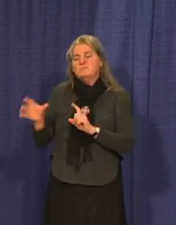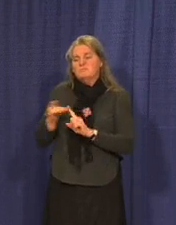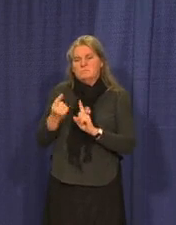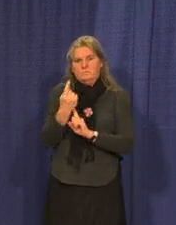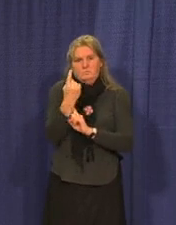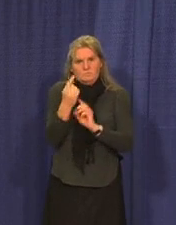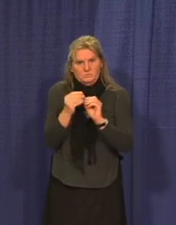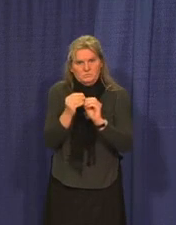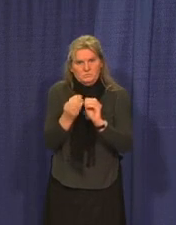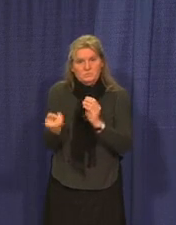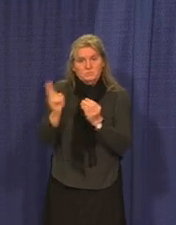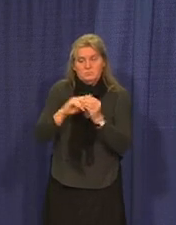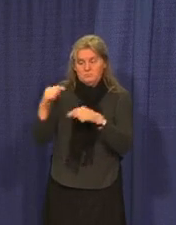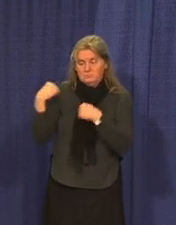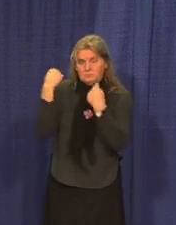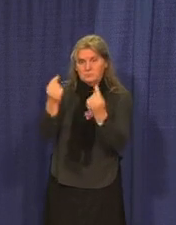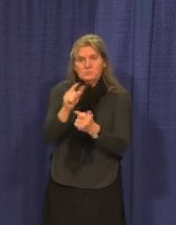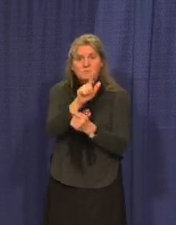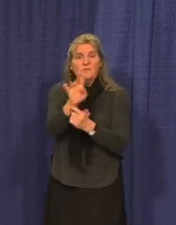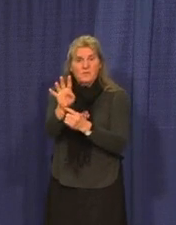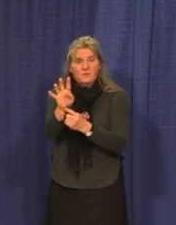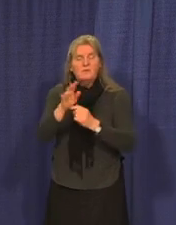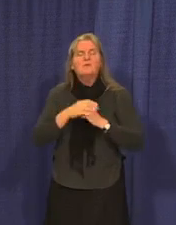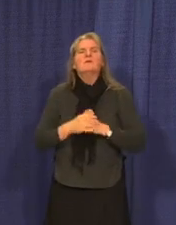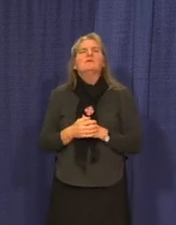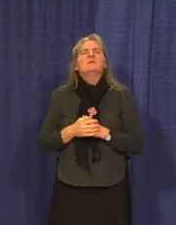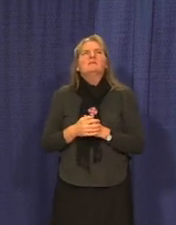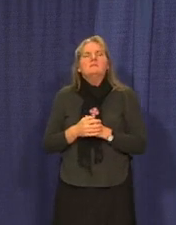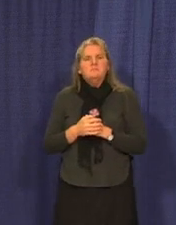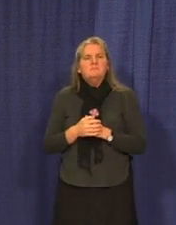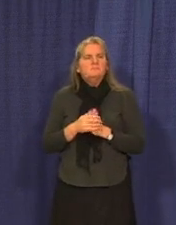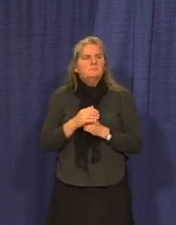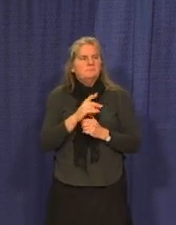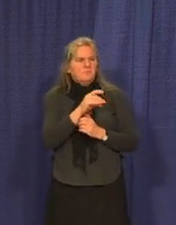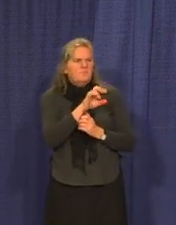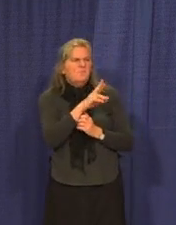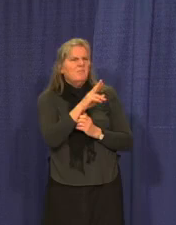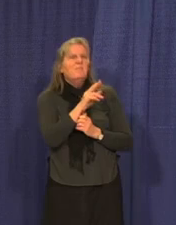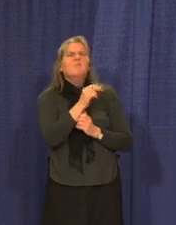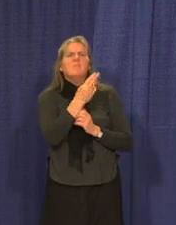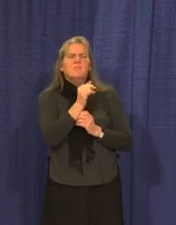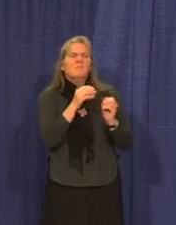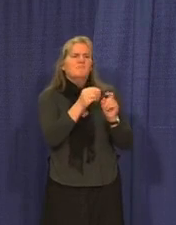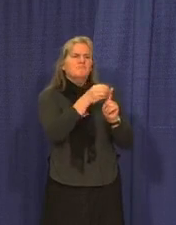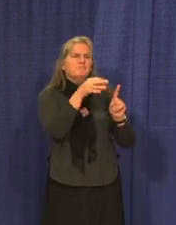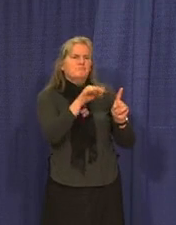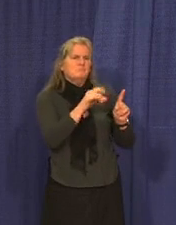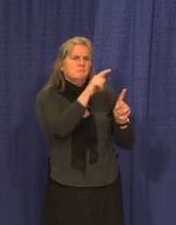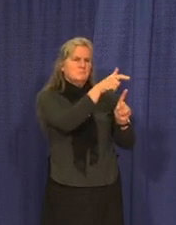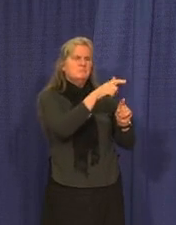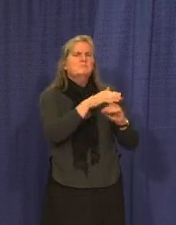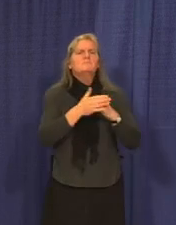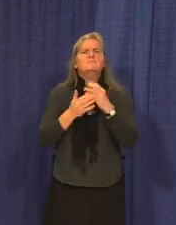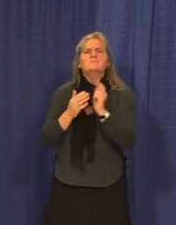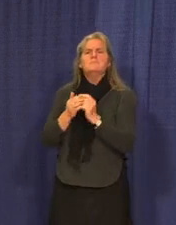Last week, we announced another case here in the territory, bringing our total count to 24. Dr Hanley has more to say about